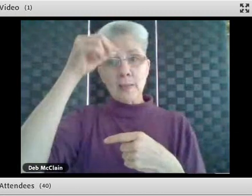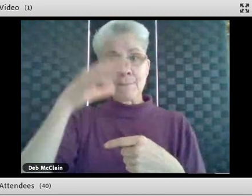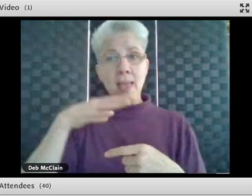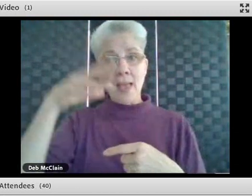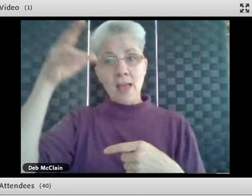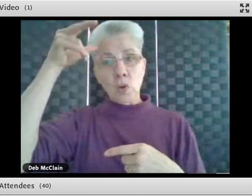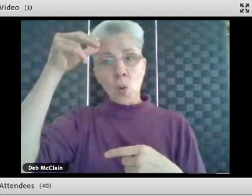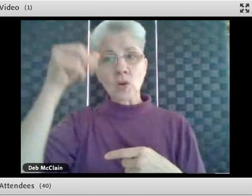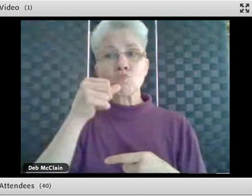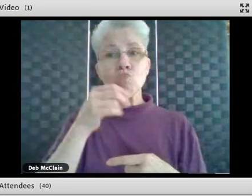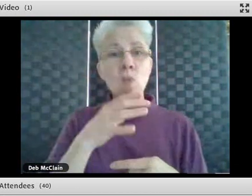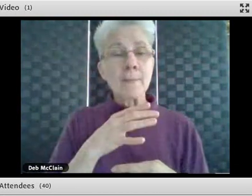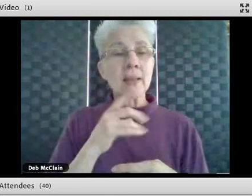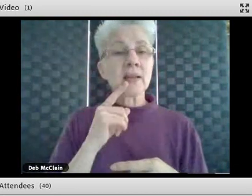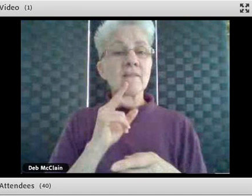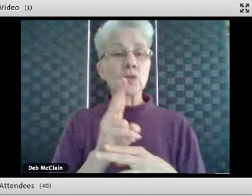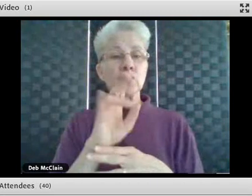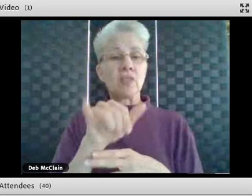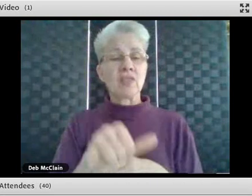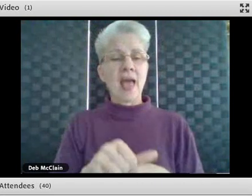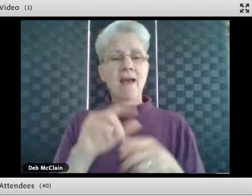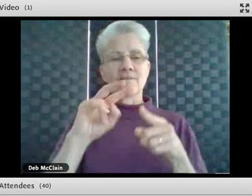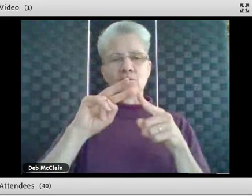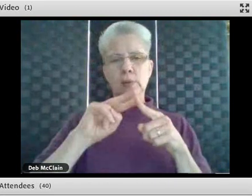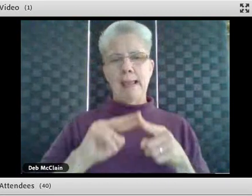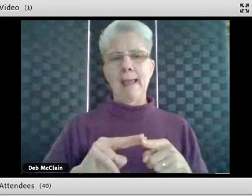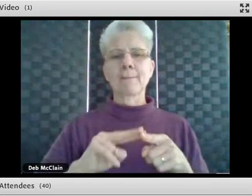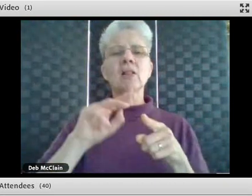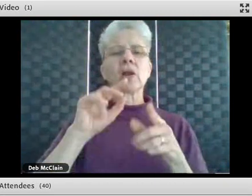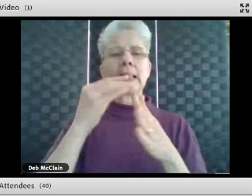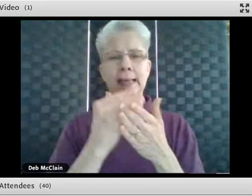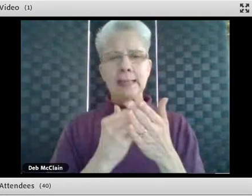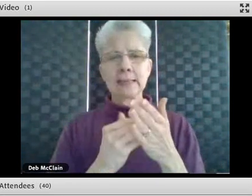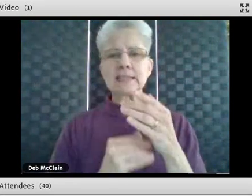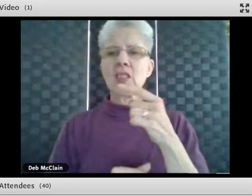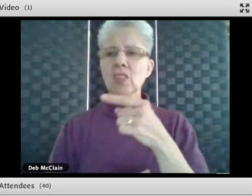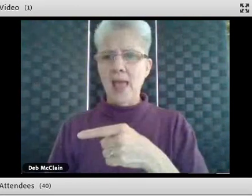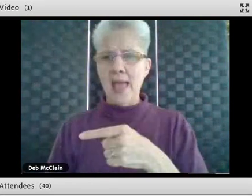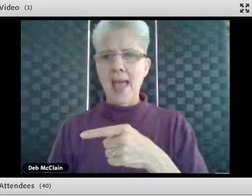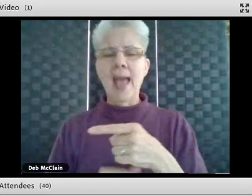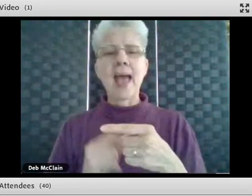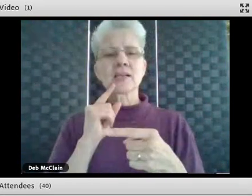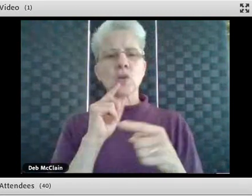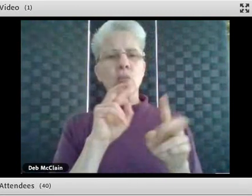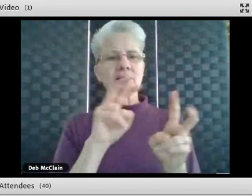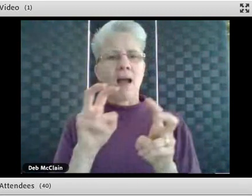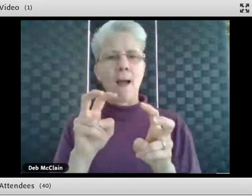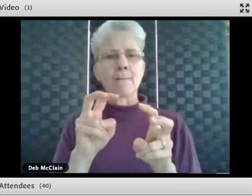So, here we see horsemen and horsewomen, the vocabulary list. It's a topic and so forth.